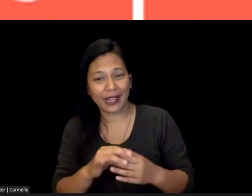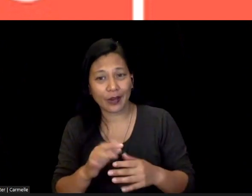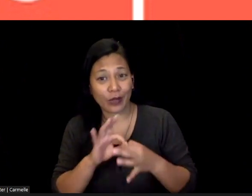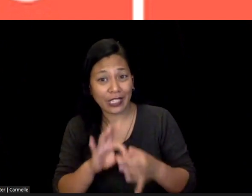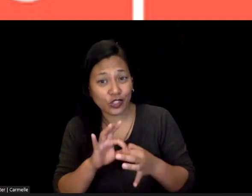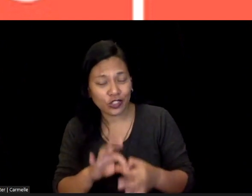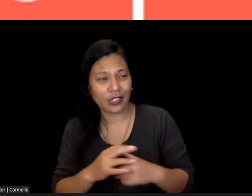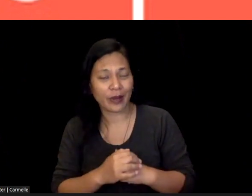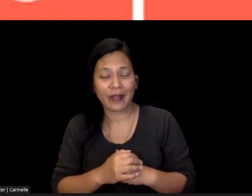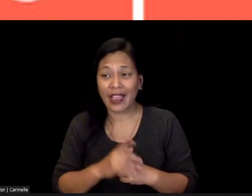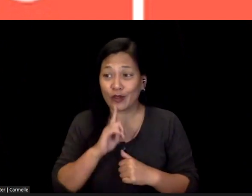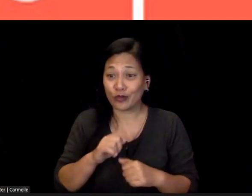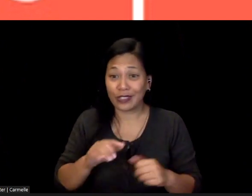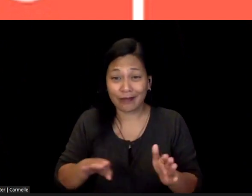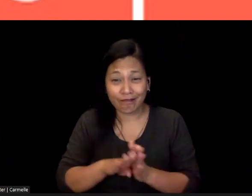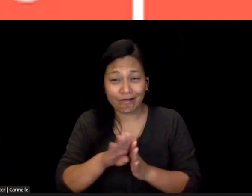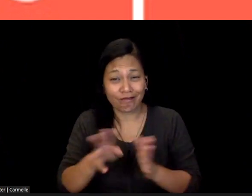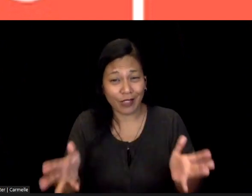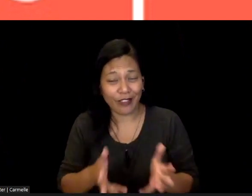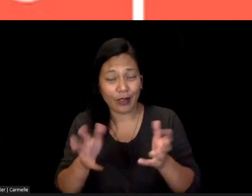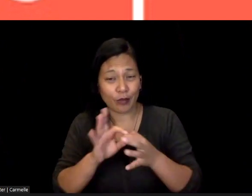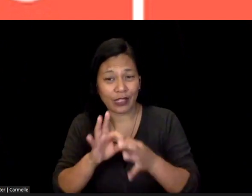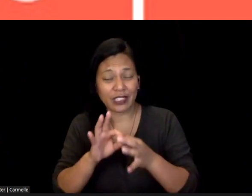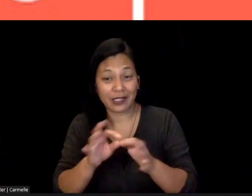nurturing and fostering relationships is most important.